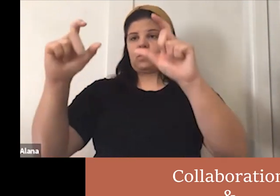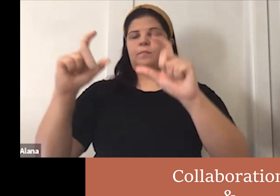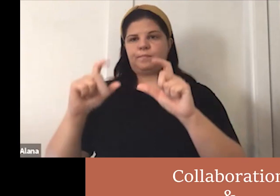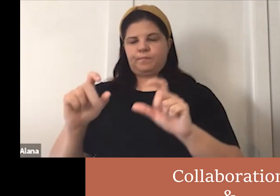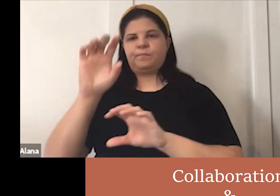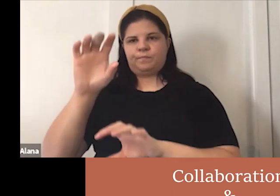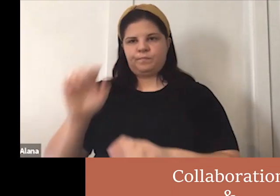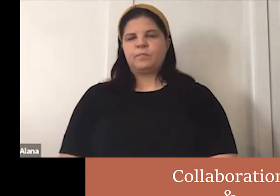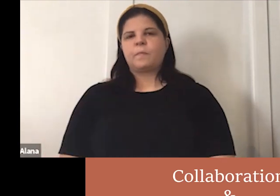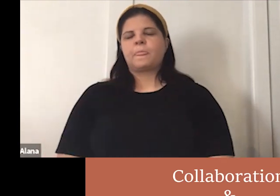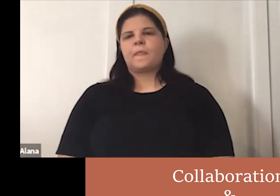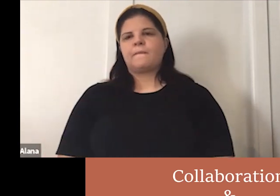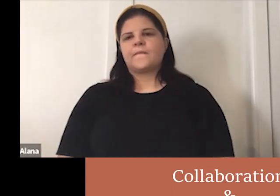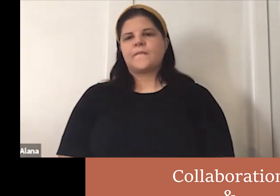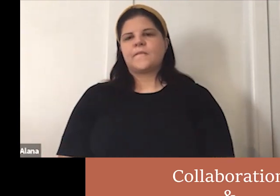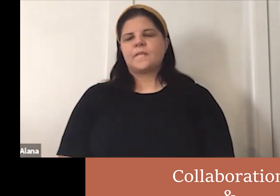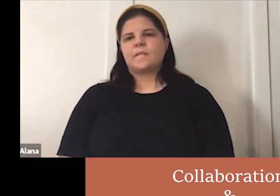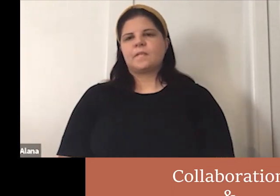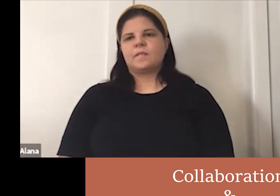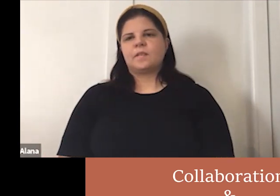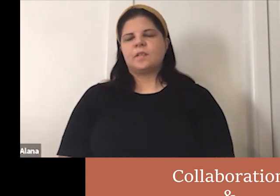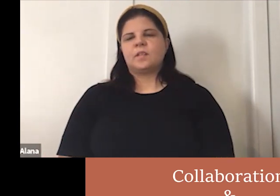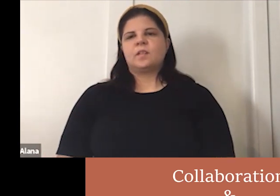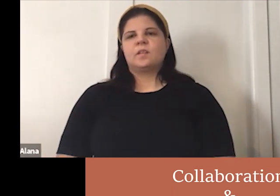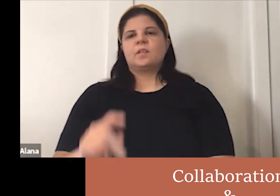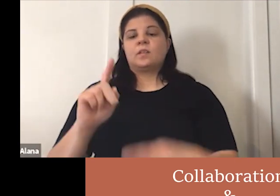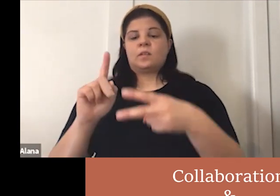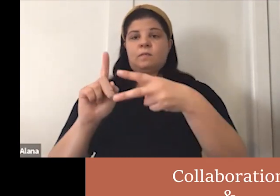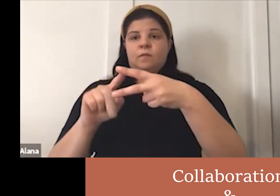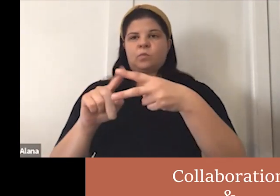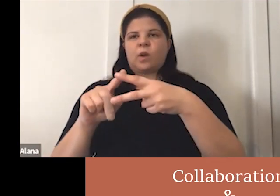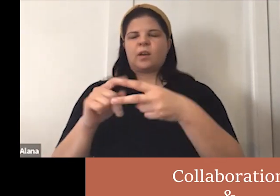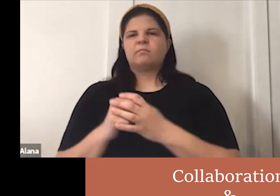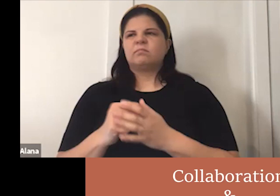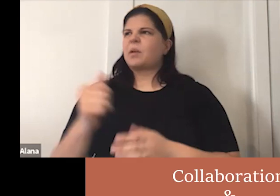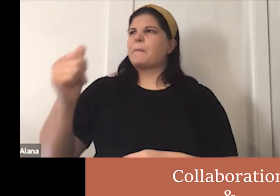The first is in a backstage work area.